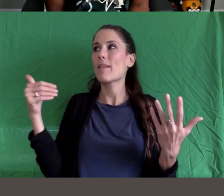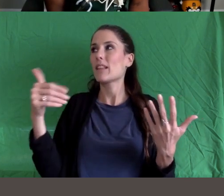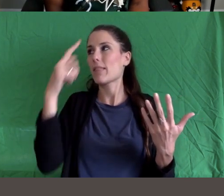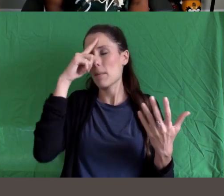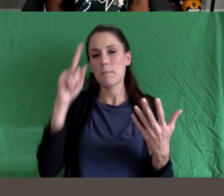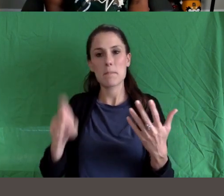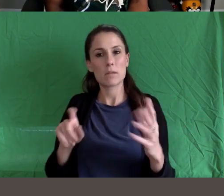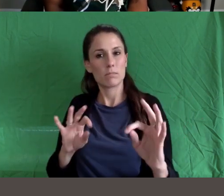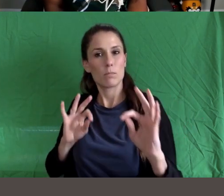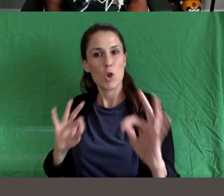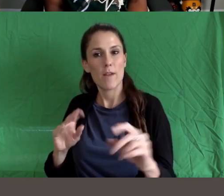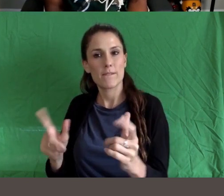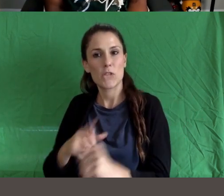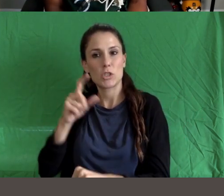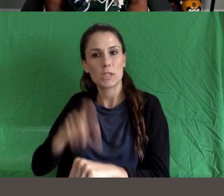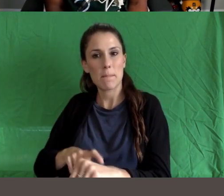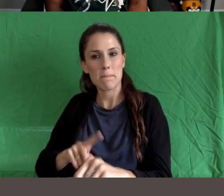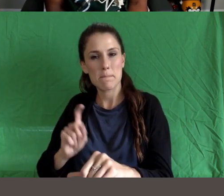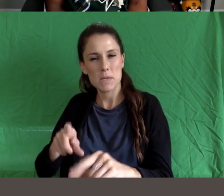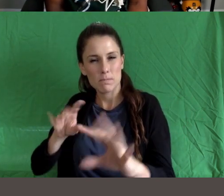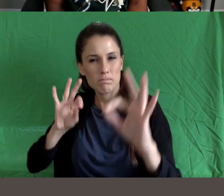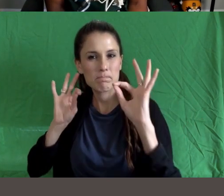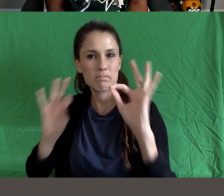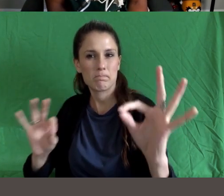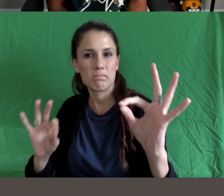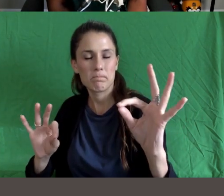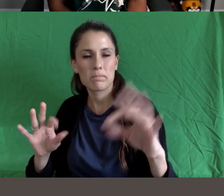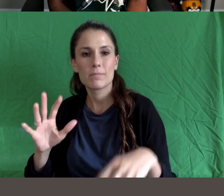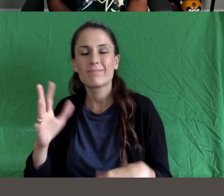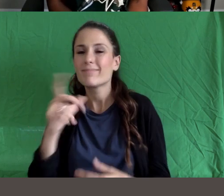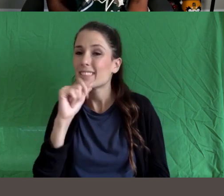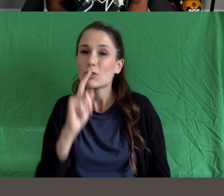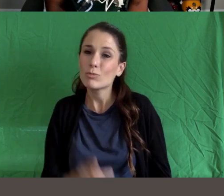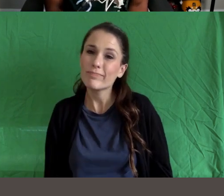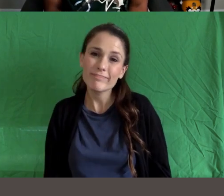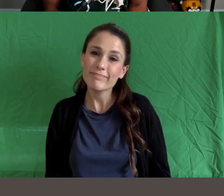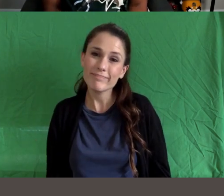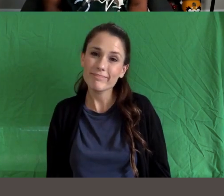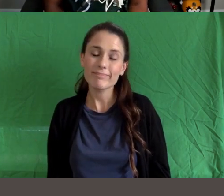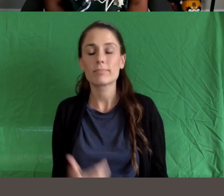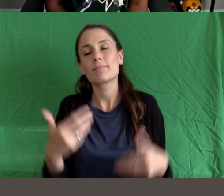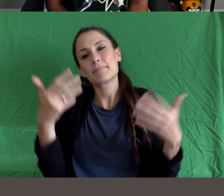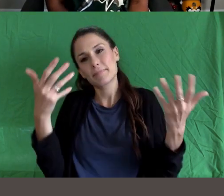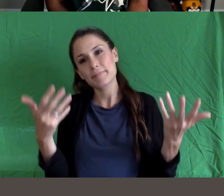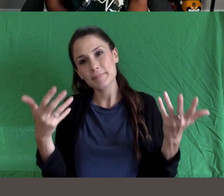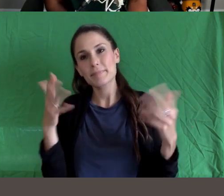think it has to be perfect on the first time and that's just not the case. You're going to get